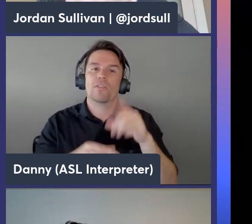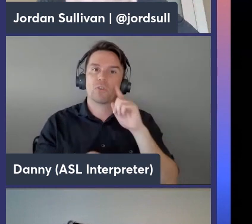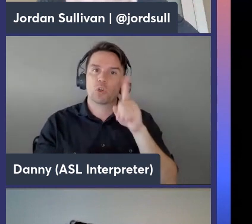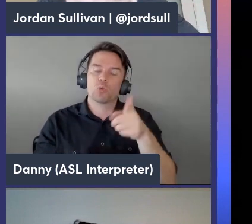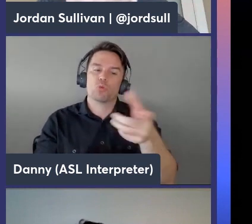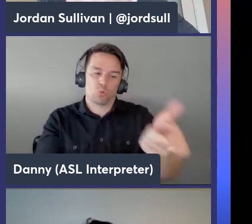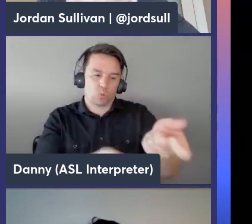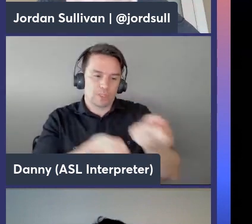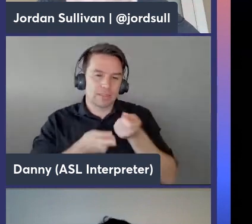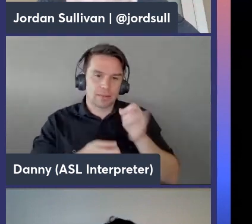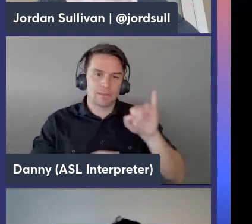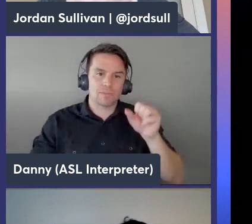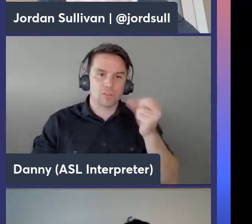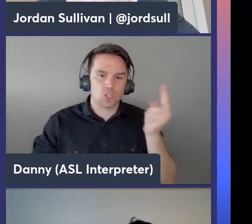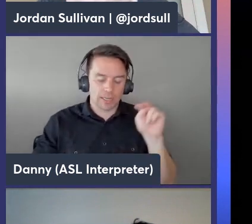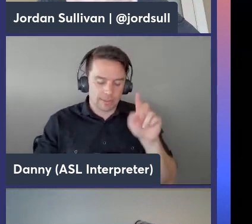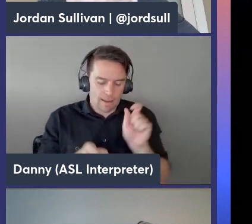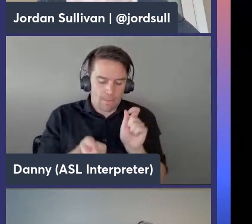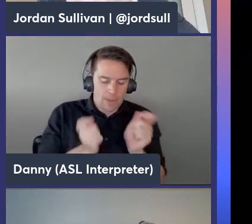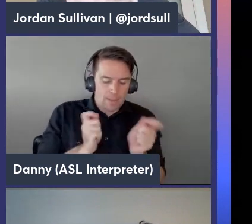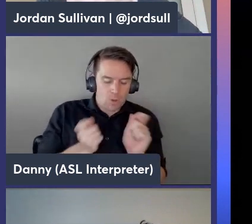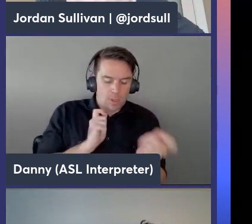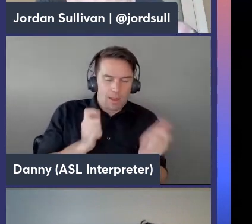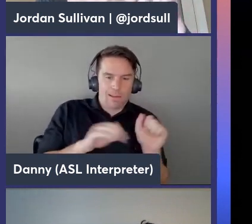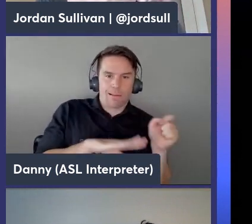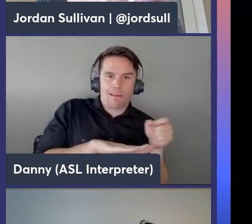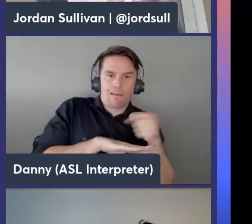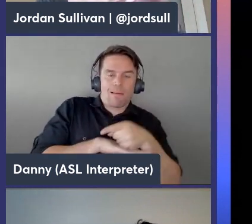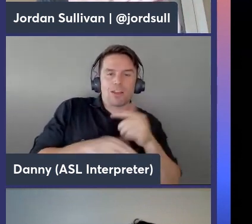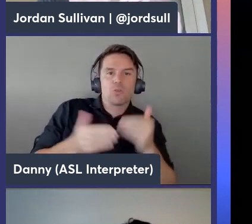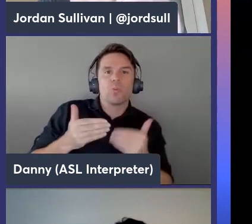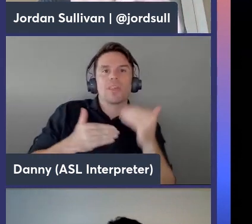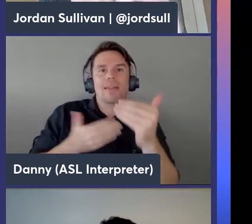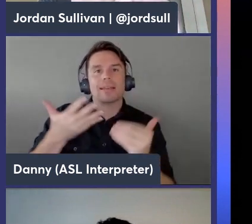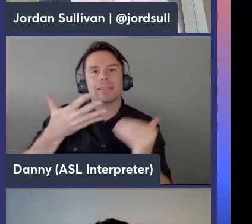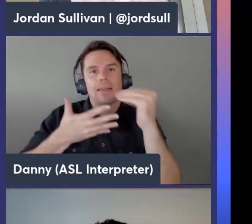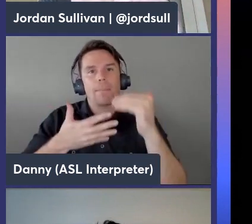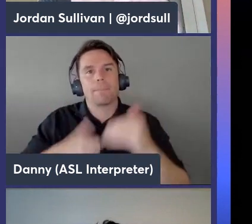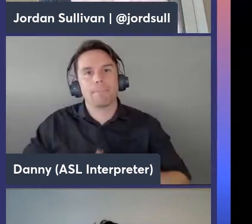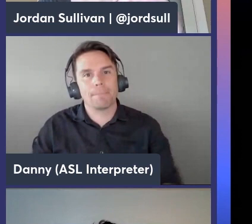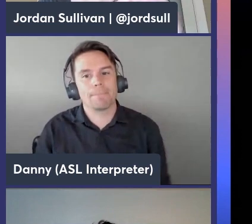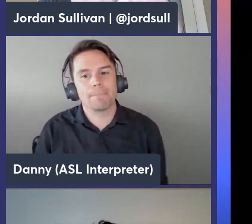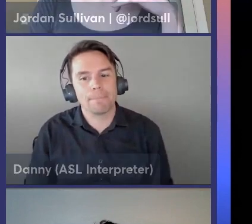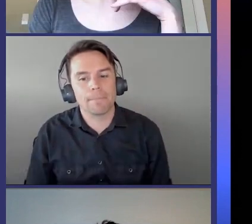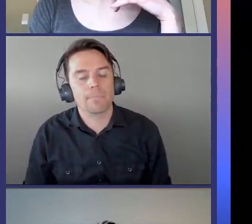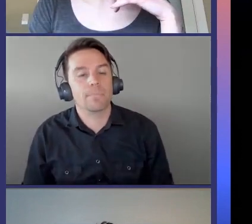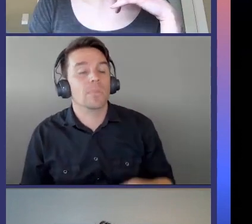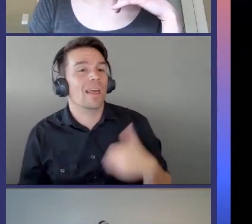and pass it on to the next data's output. So we've got a question from the chat, which is,